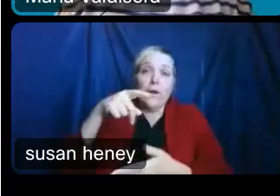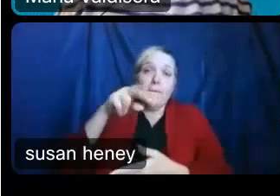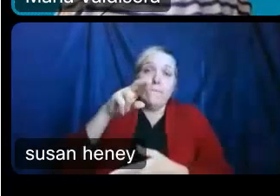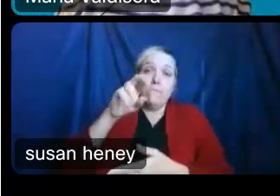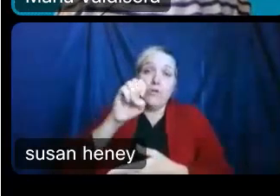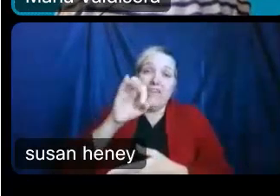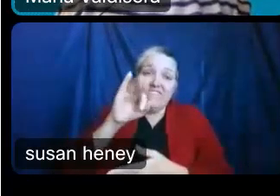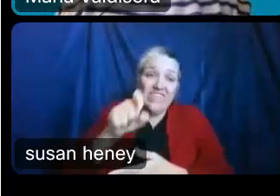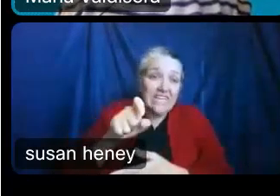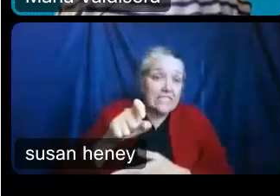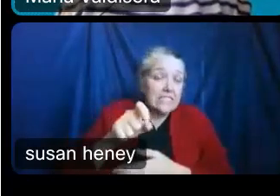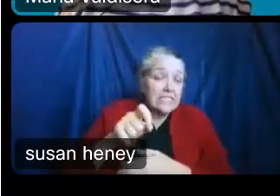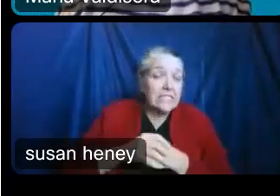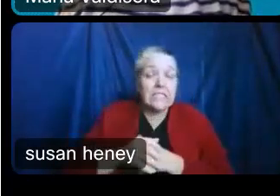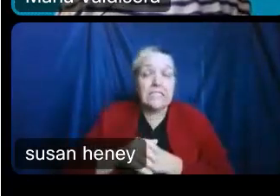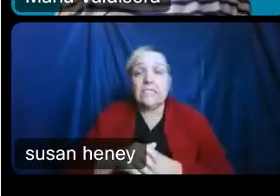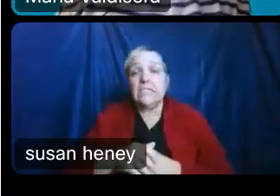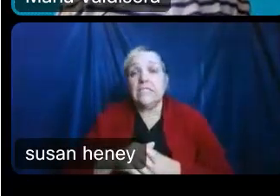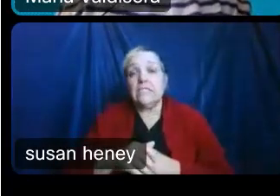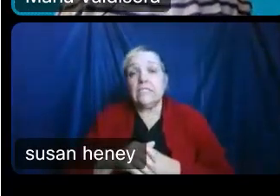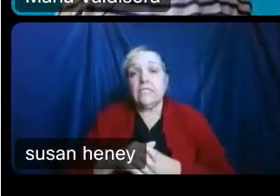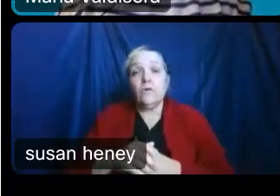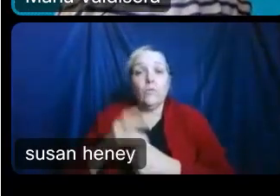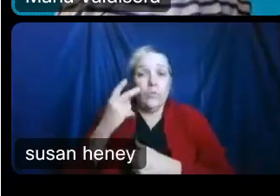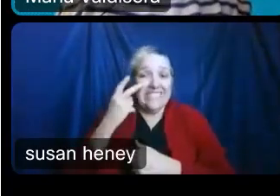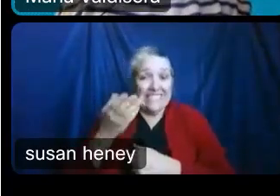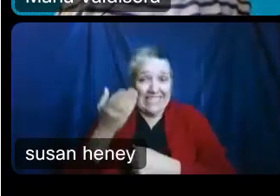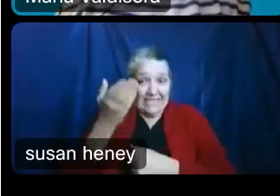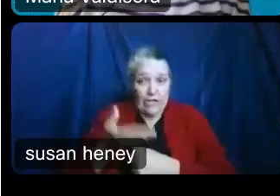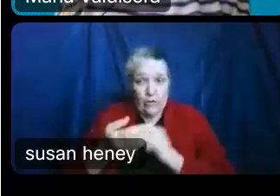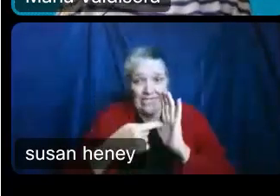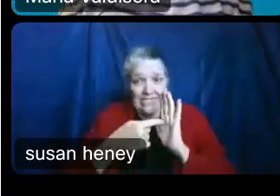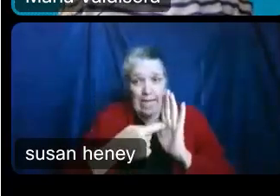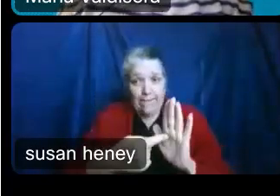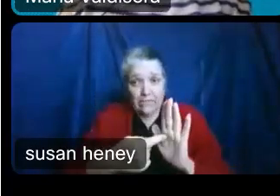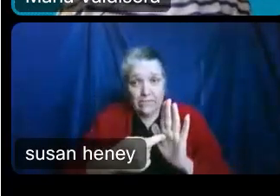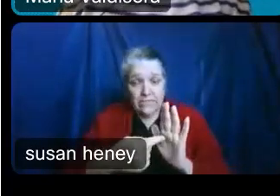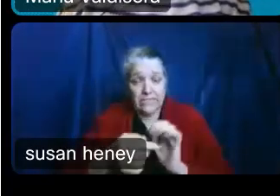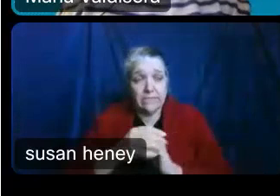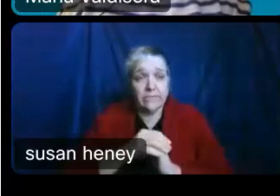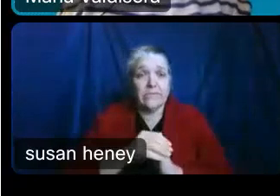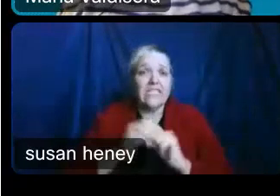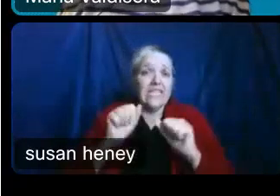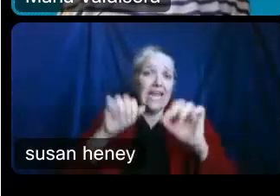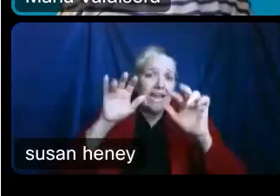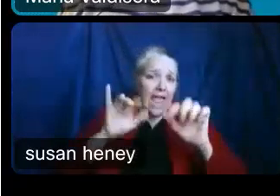in some of the screenshots on the slide. You can enter any of those into the single search